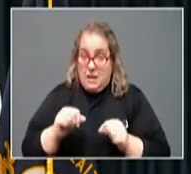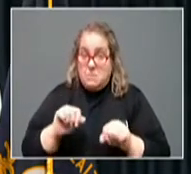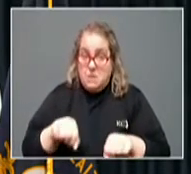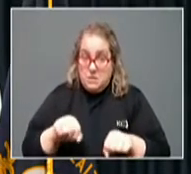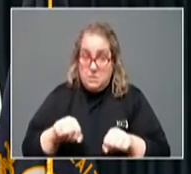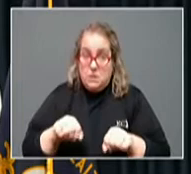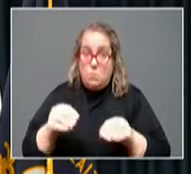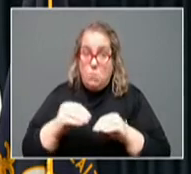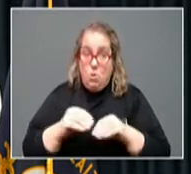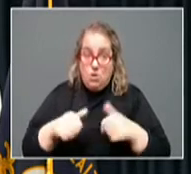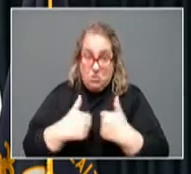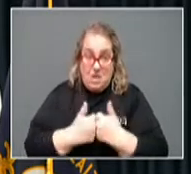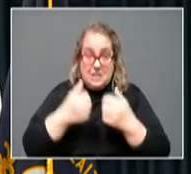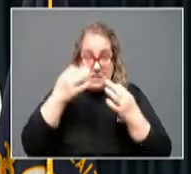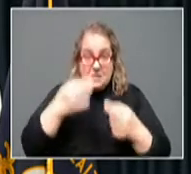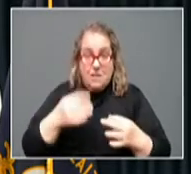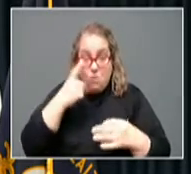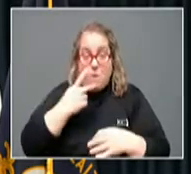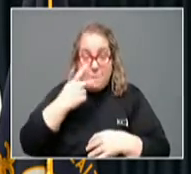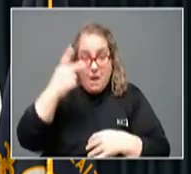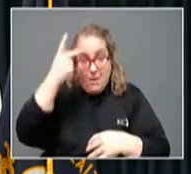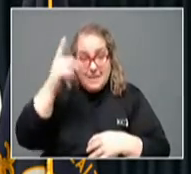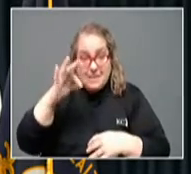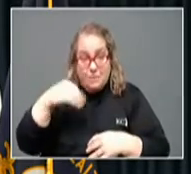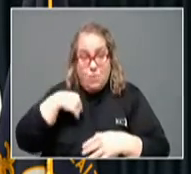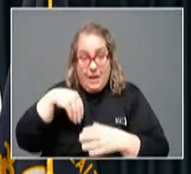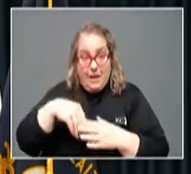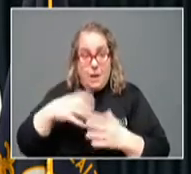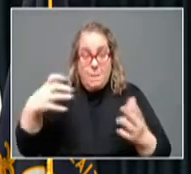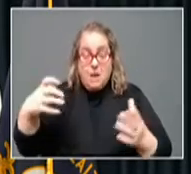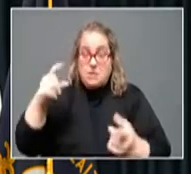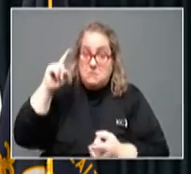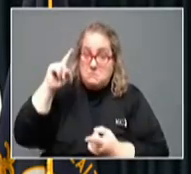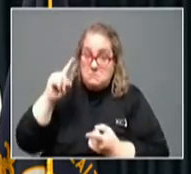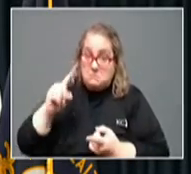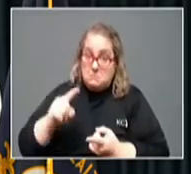decision for parents if we are in a much better place. But I still think